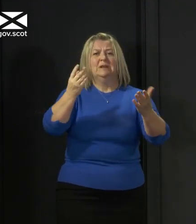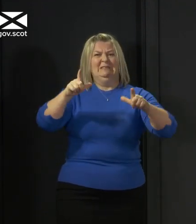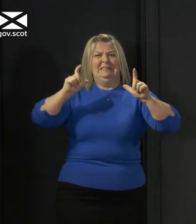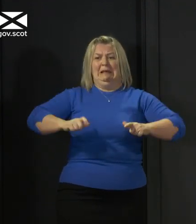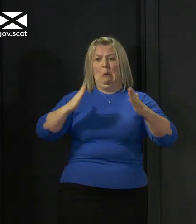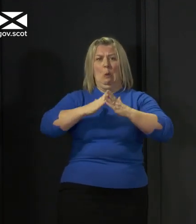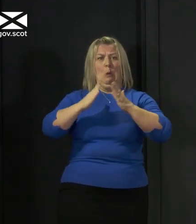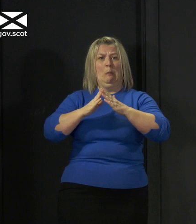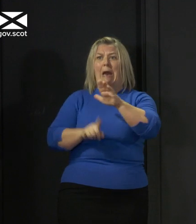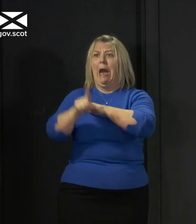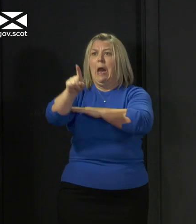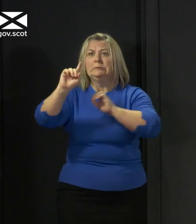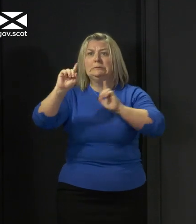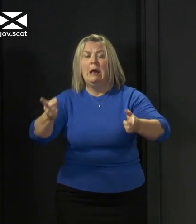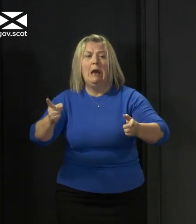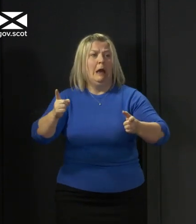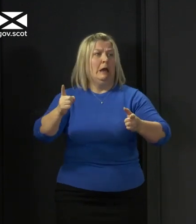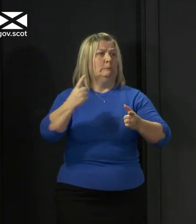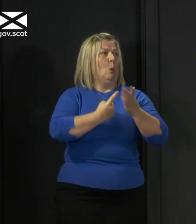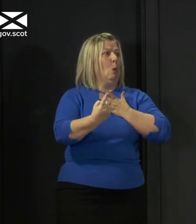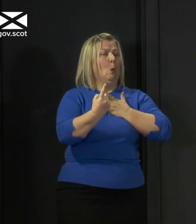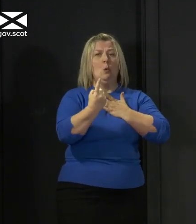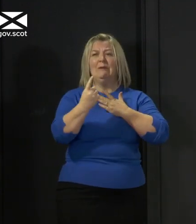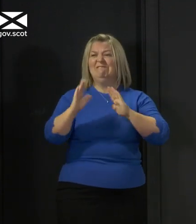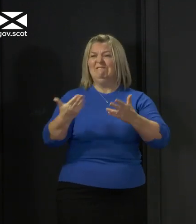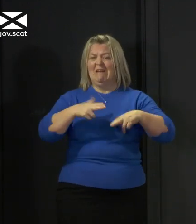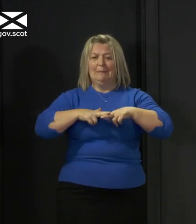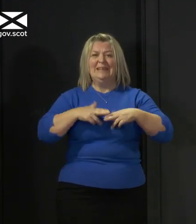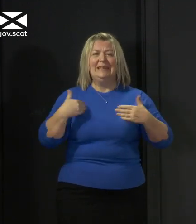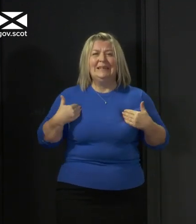family or immediate support or because you might be facing financial